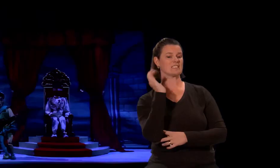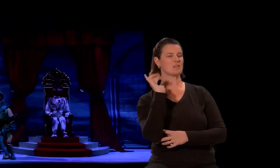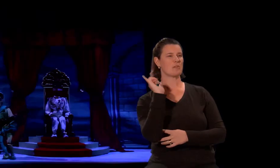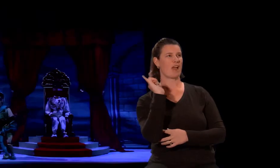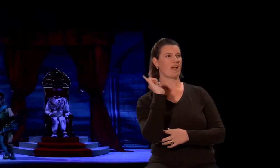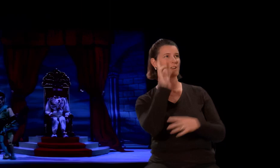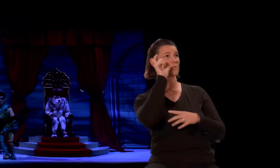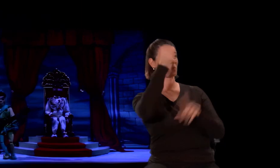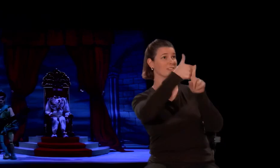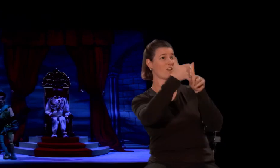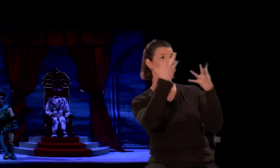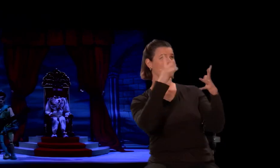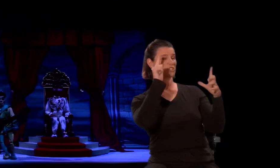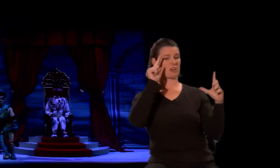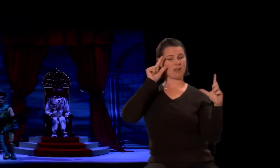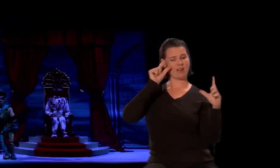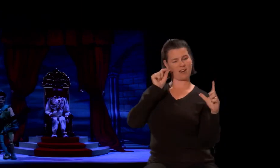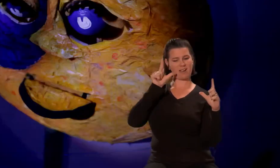that the moon had winked at him.